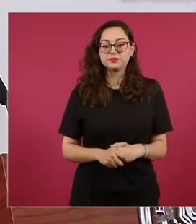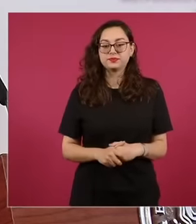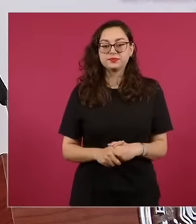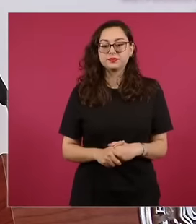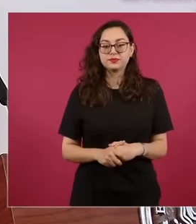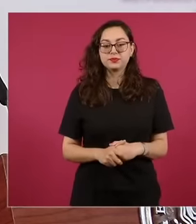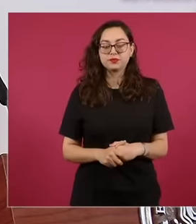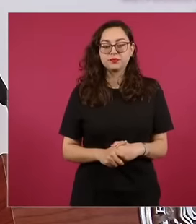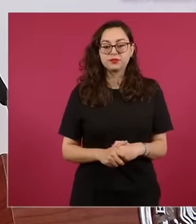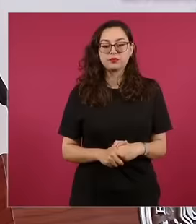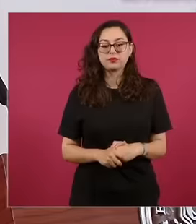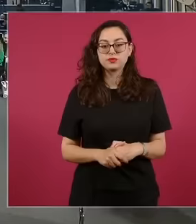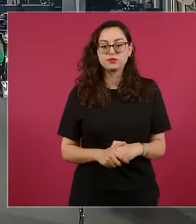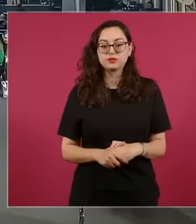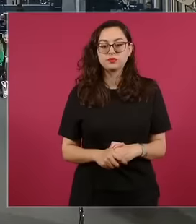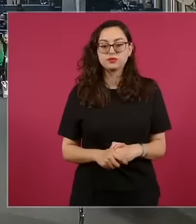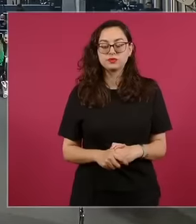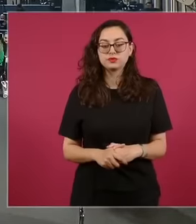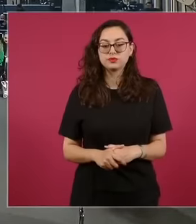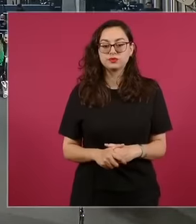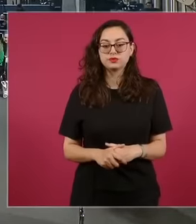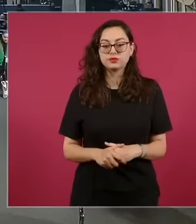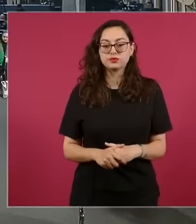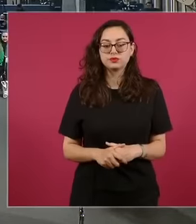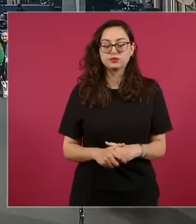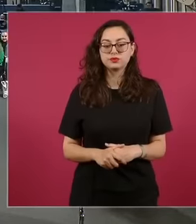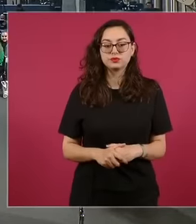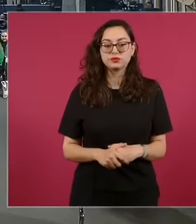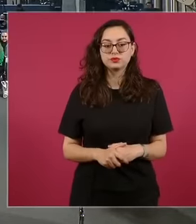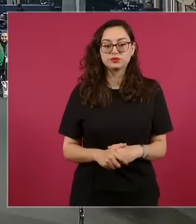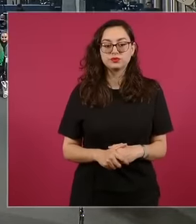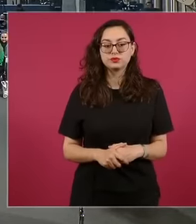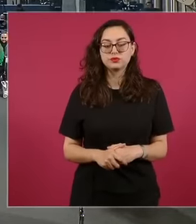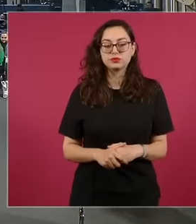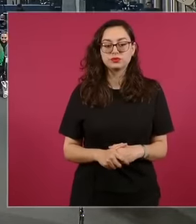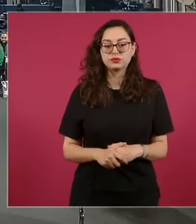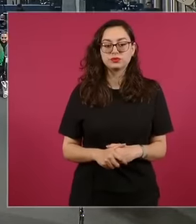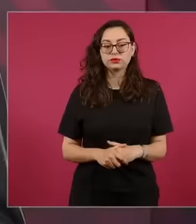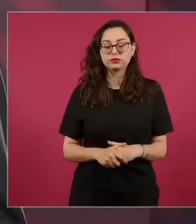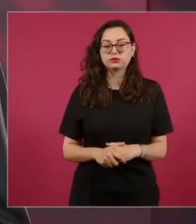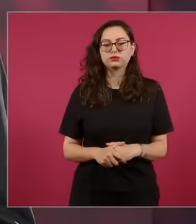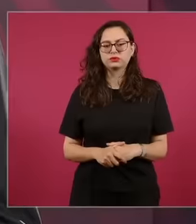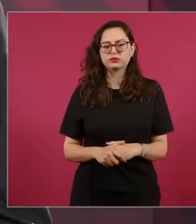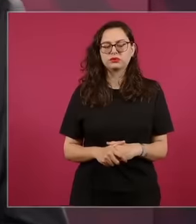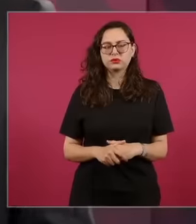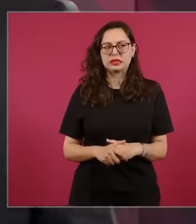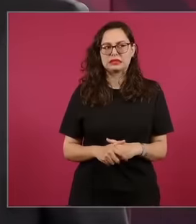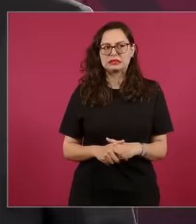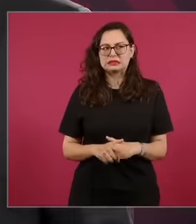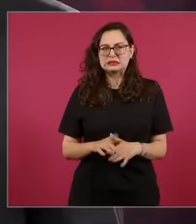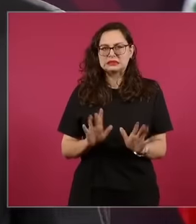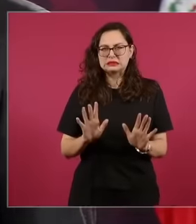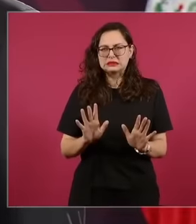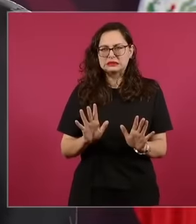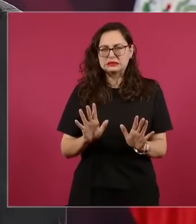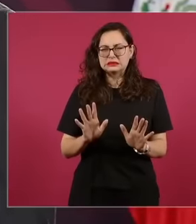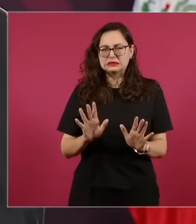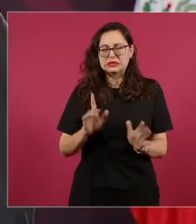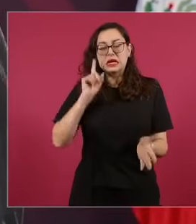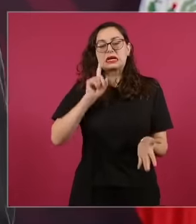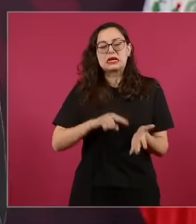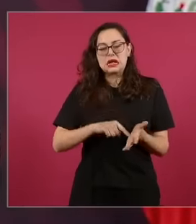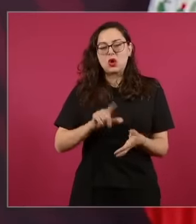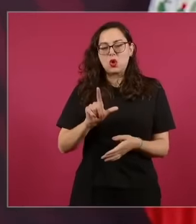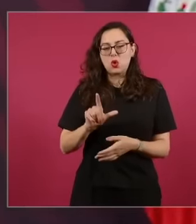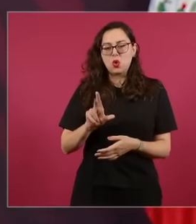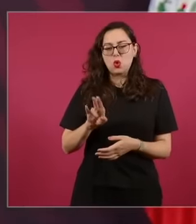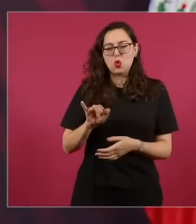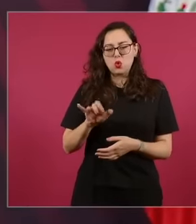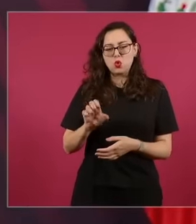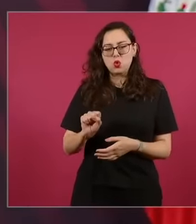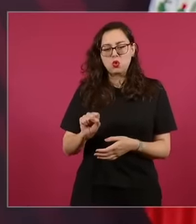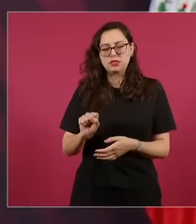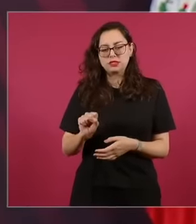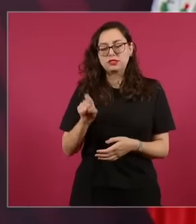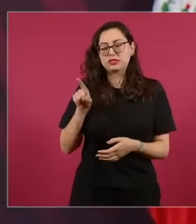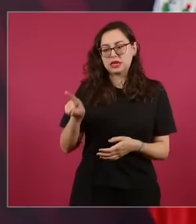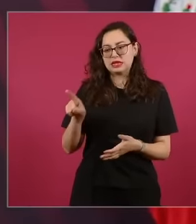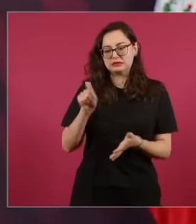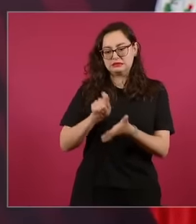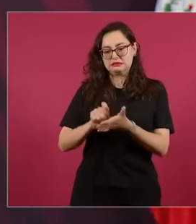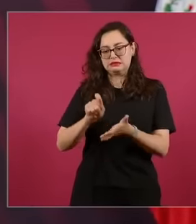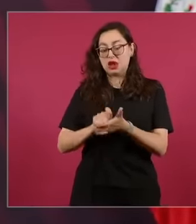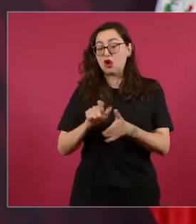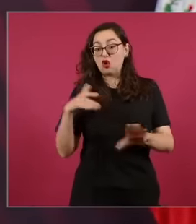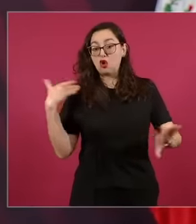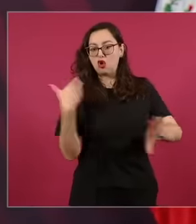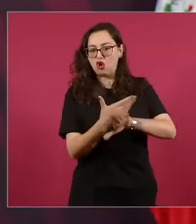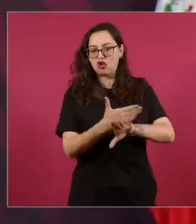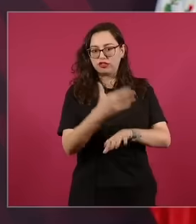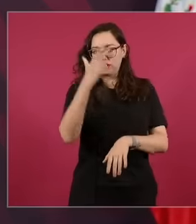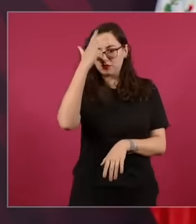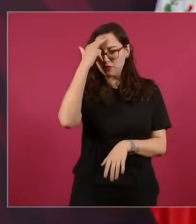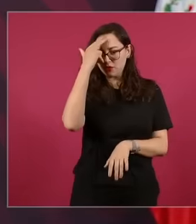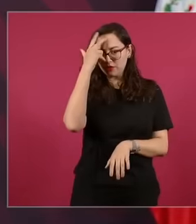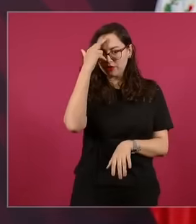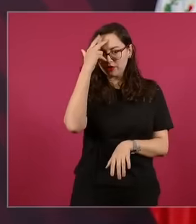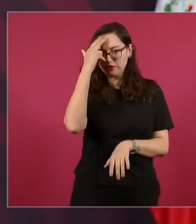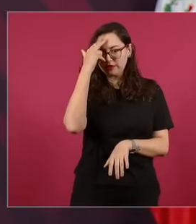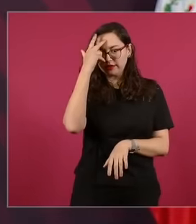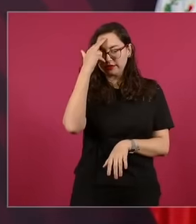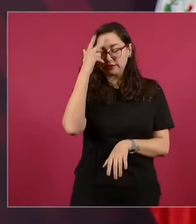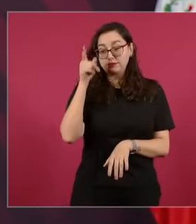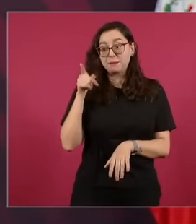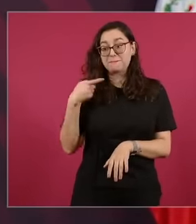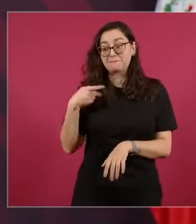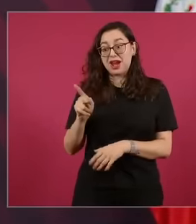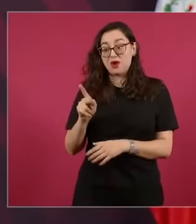was Yes but I think so Luis yes he was this anti-Porfirist writer and he signed his